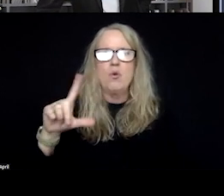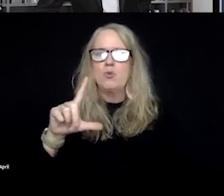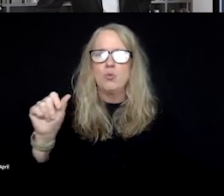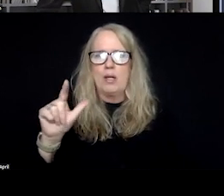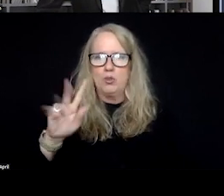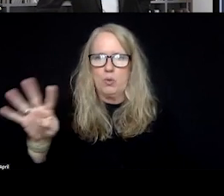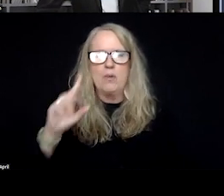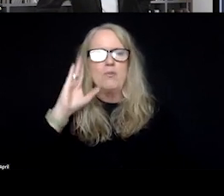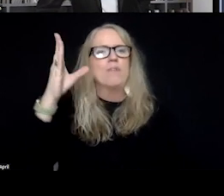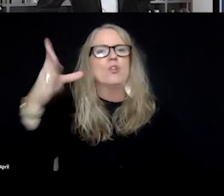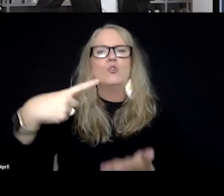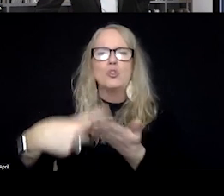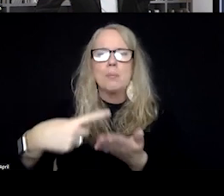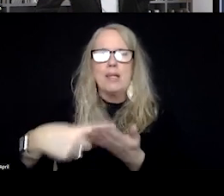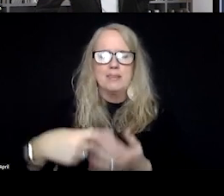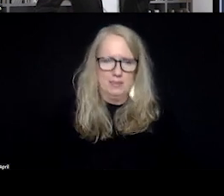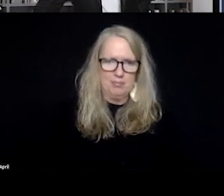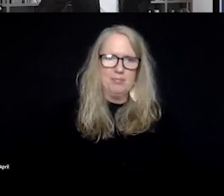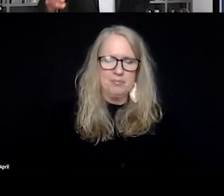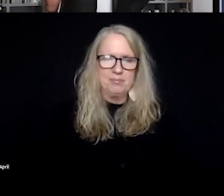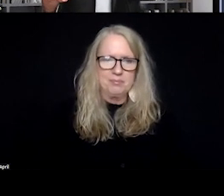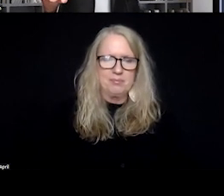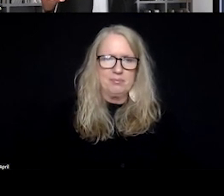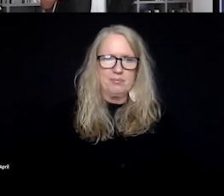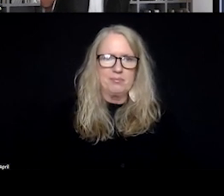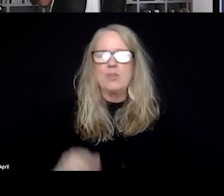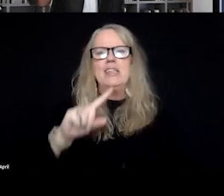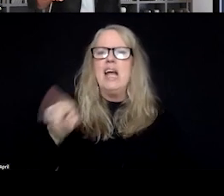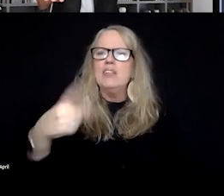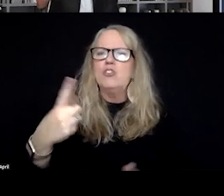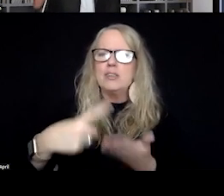THE DEBATES. NOT JUST DEBATES. WE WANT TO HEAR YOUR IDEAS